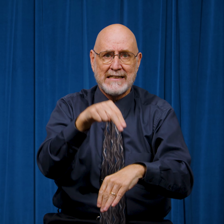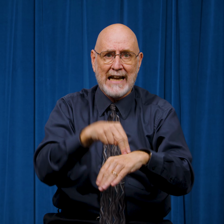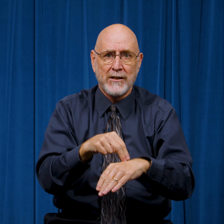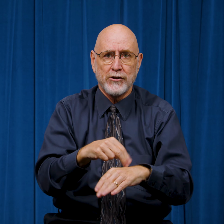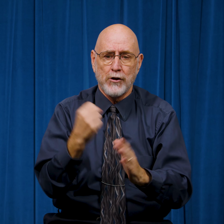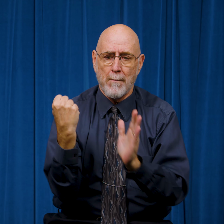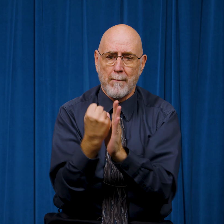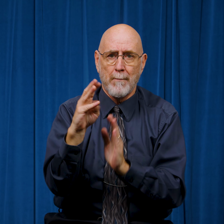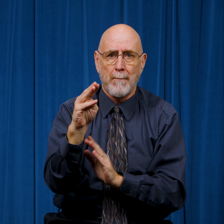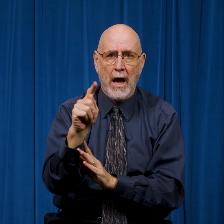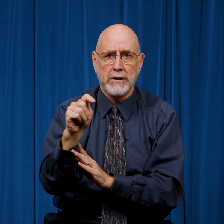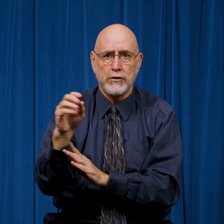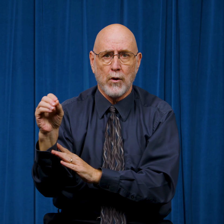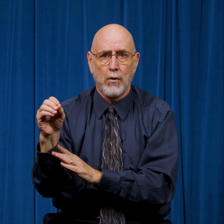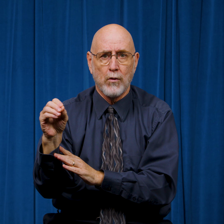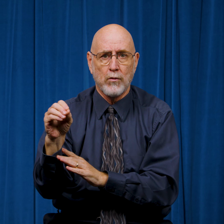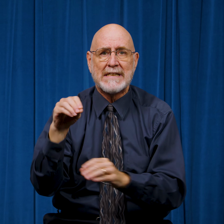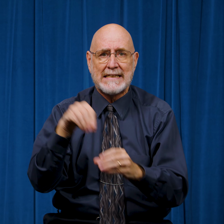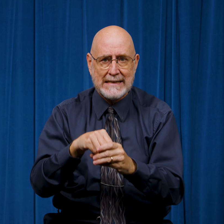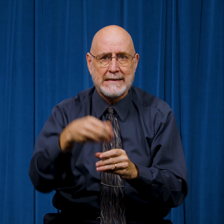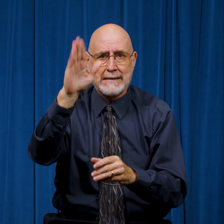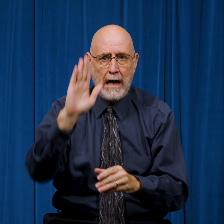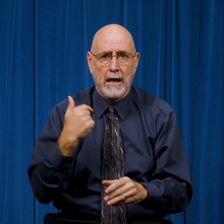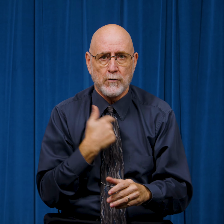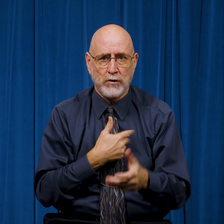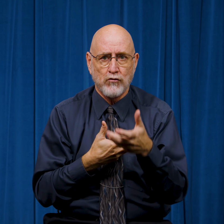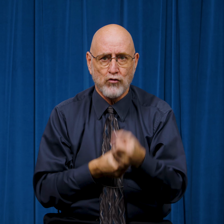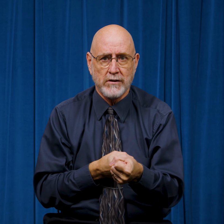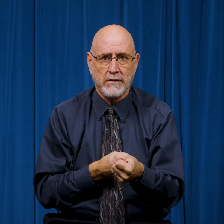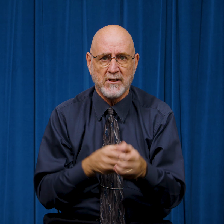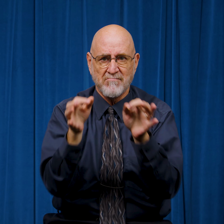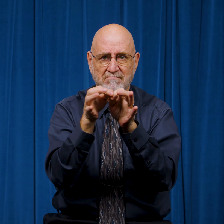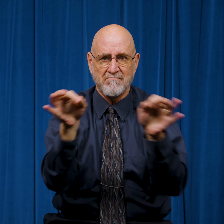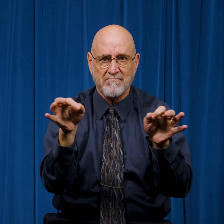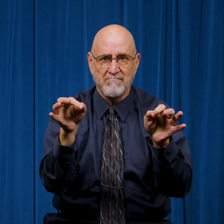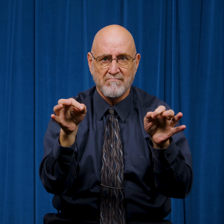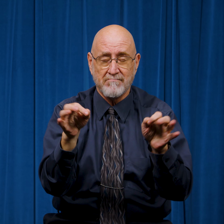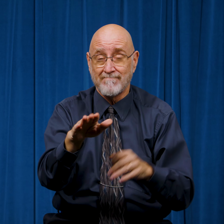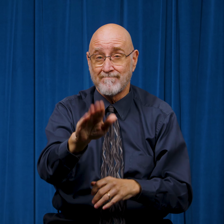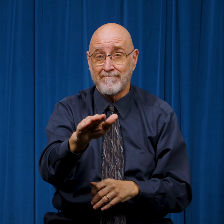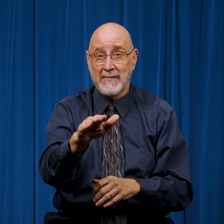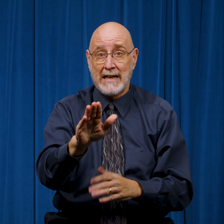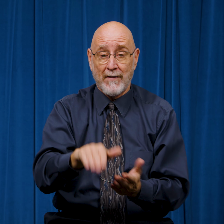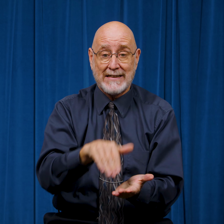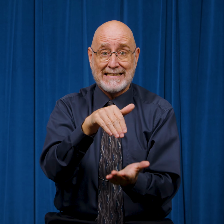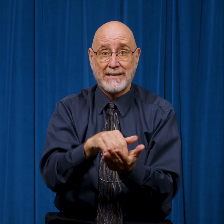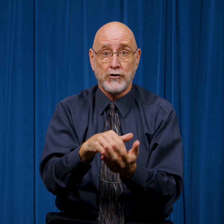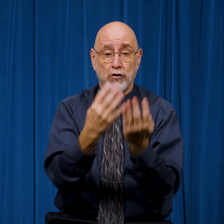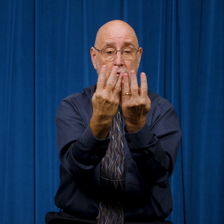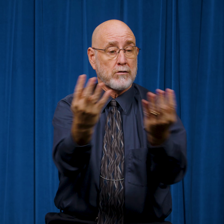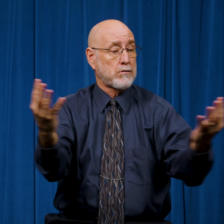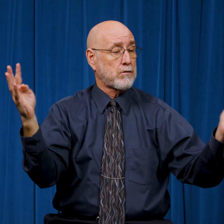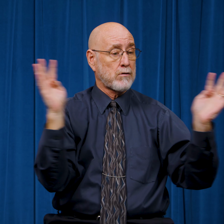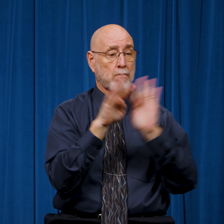"In God We Trust." Alright, now, in the central rotunda area of the Capitol,